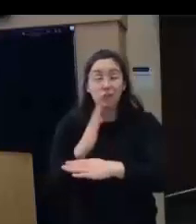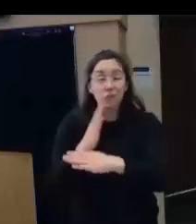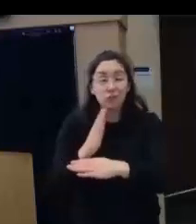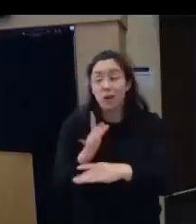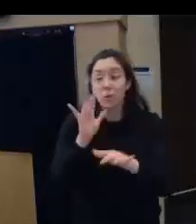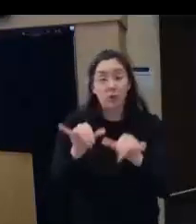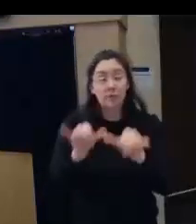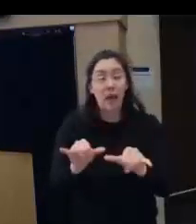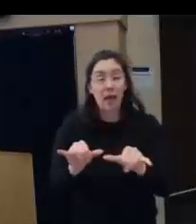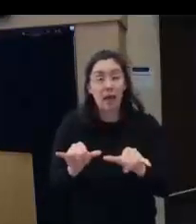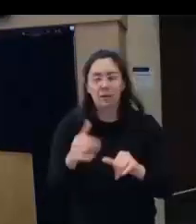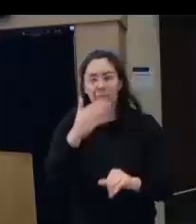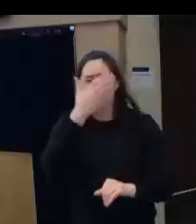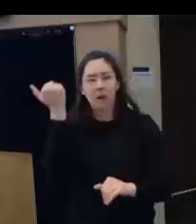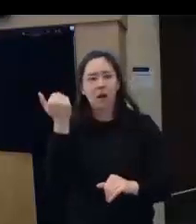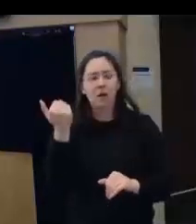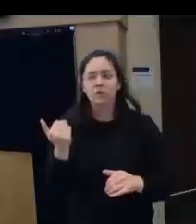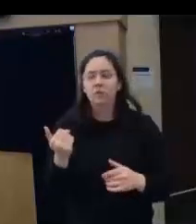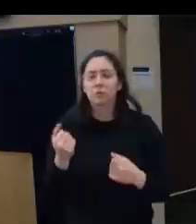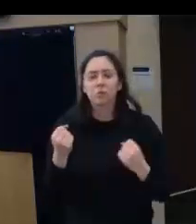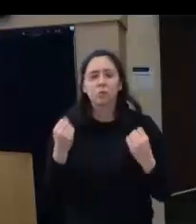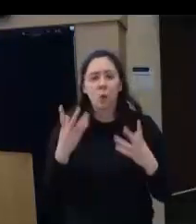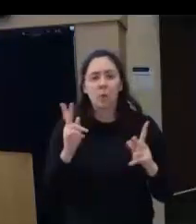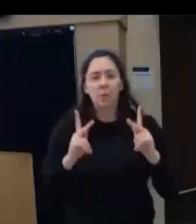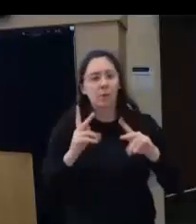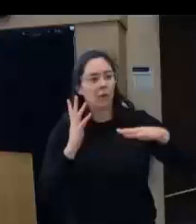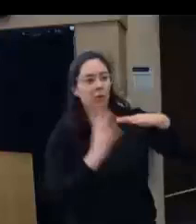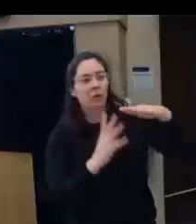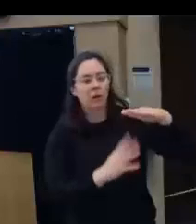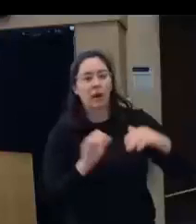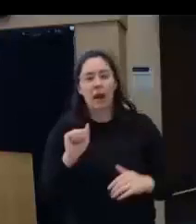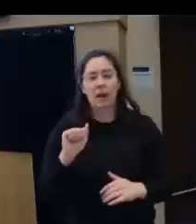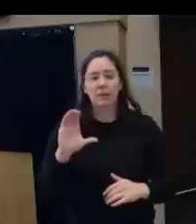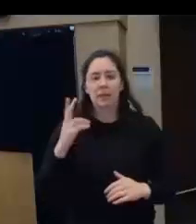the same because there were so many uh more people entering the ACD phase every year it's